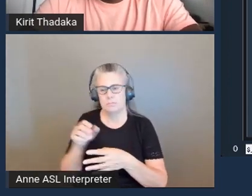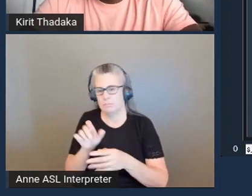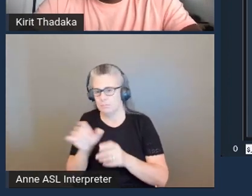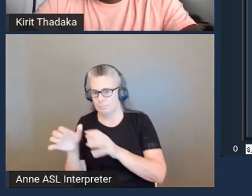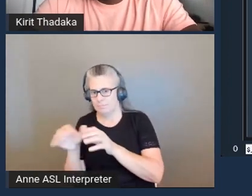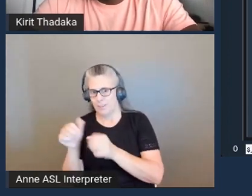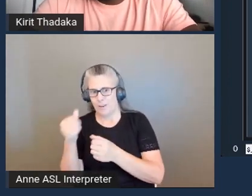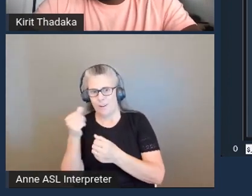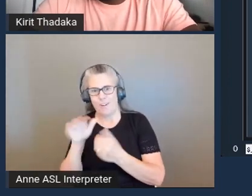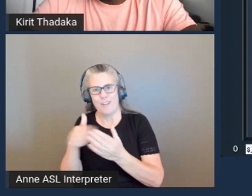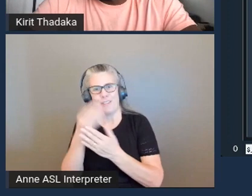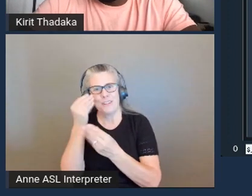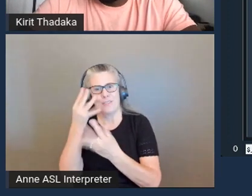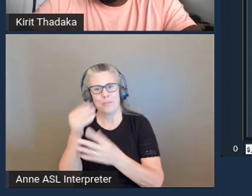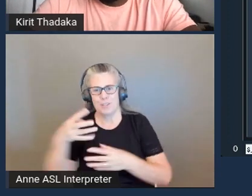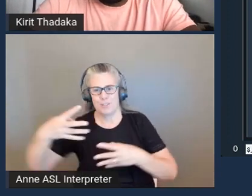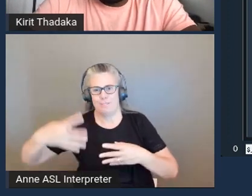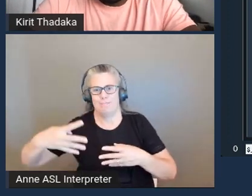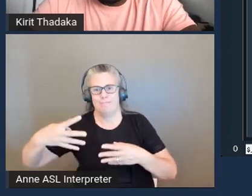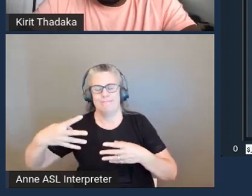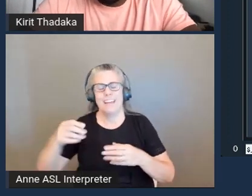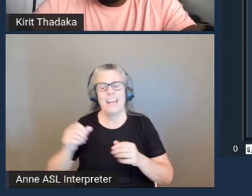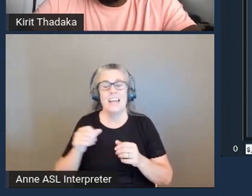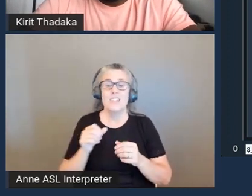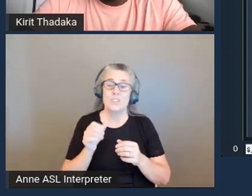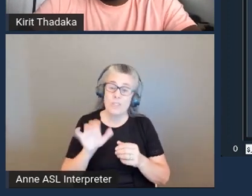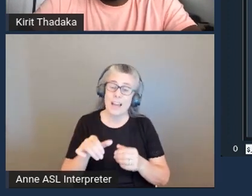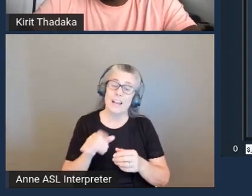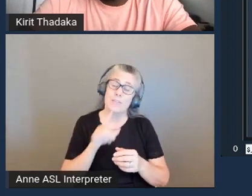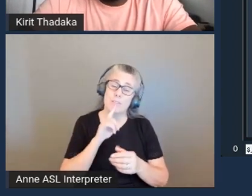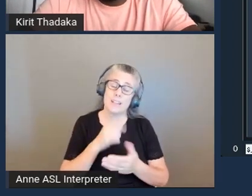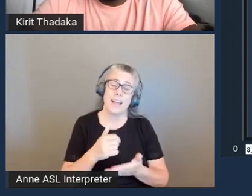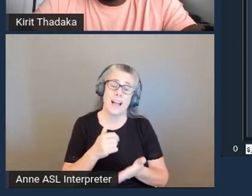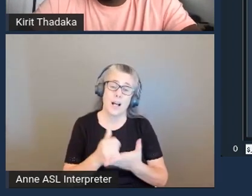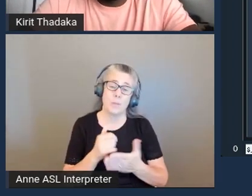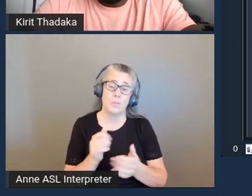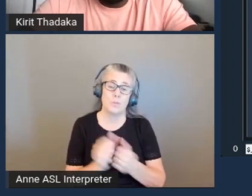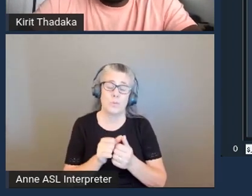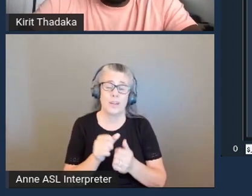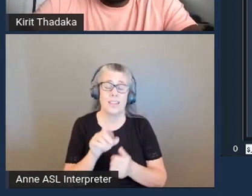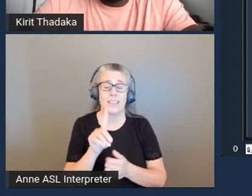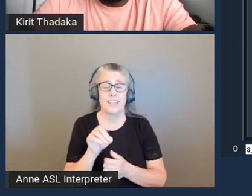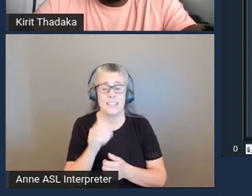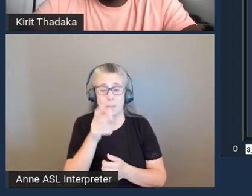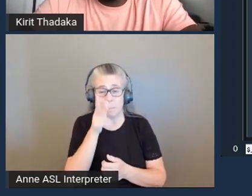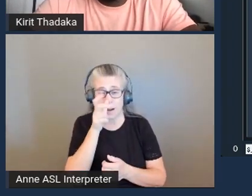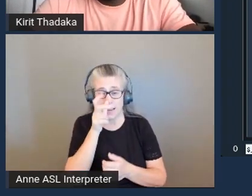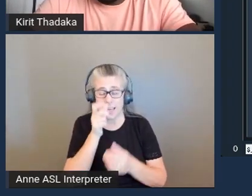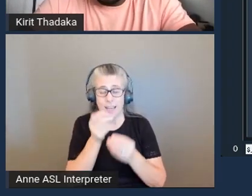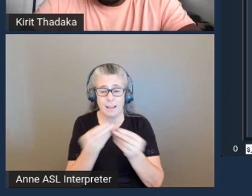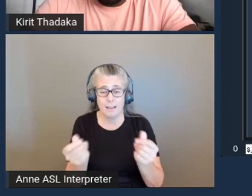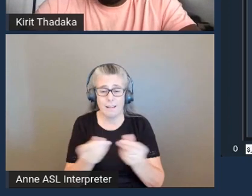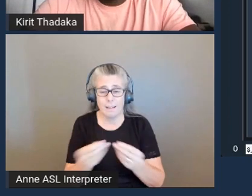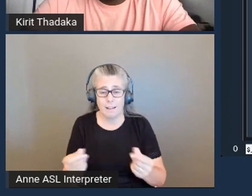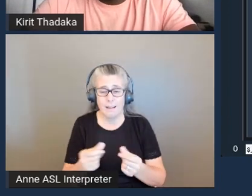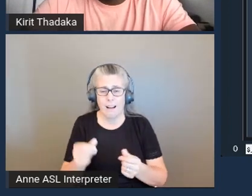So this also makes debugging really easy, because now, let's say one of the steps in my pipeline had failed,